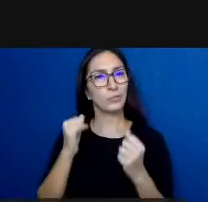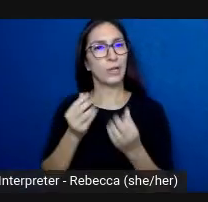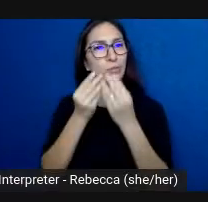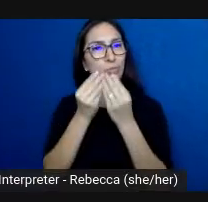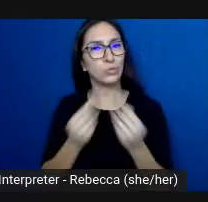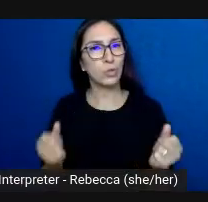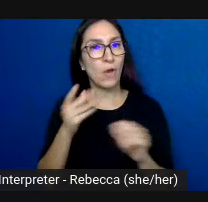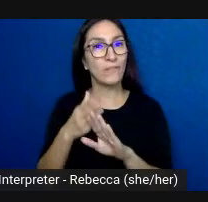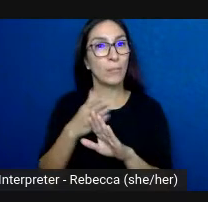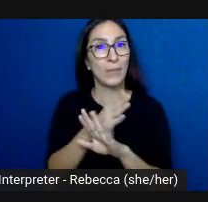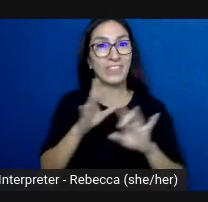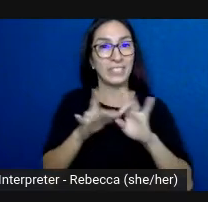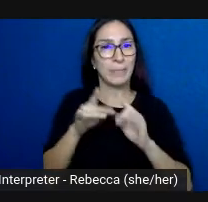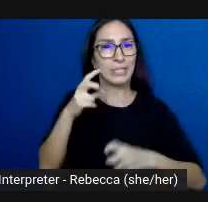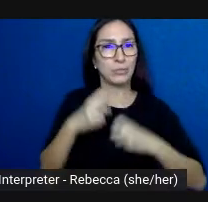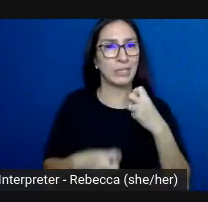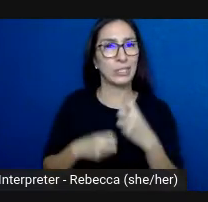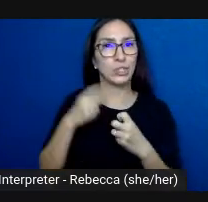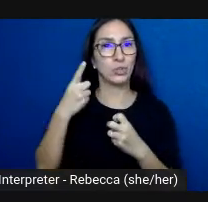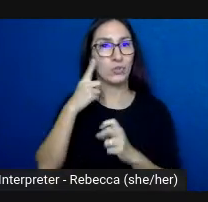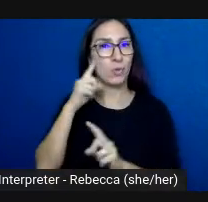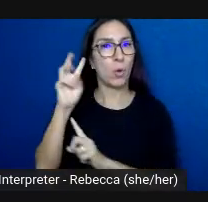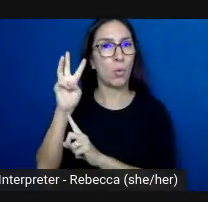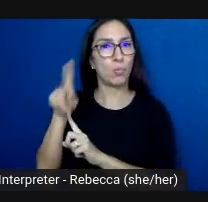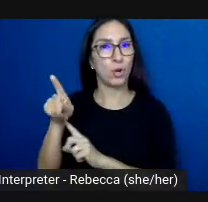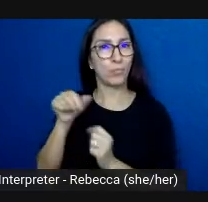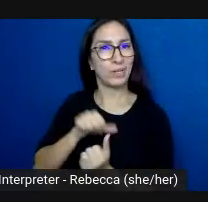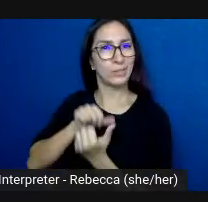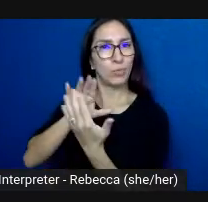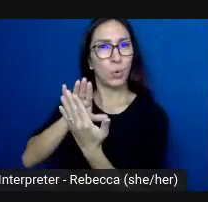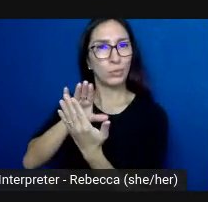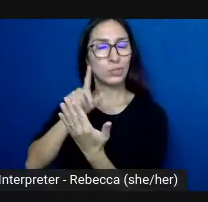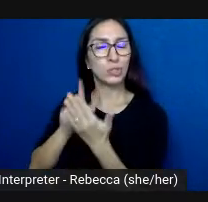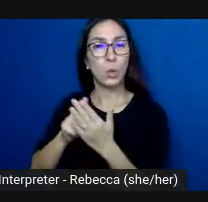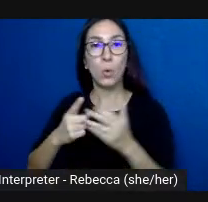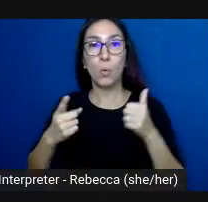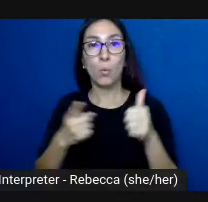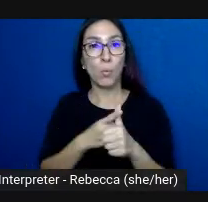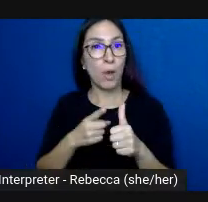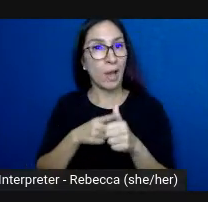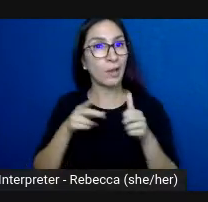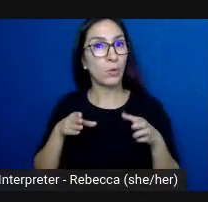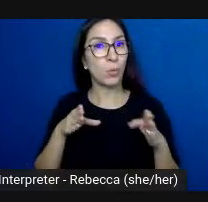and one of them is a WordPress plug-in and I will demonstrate it later.